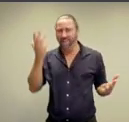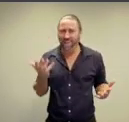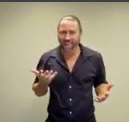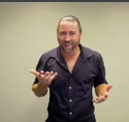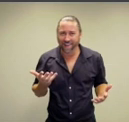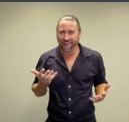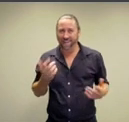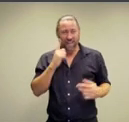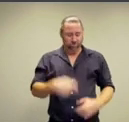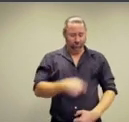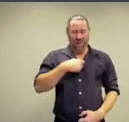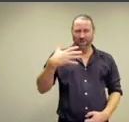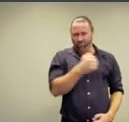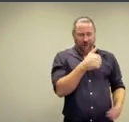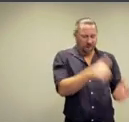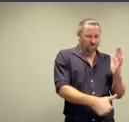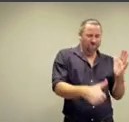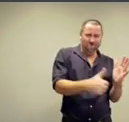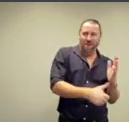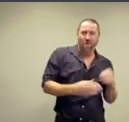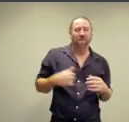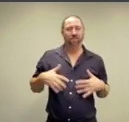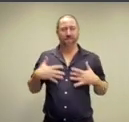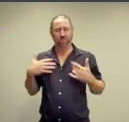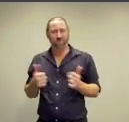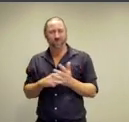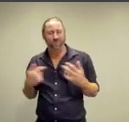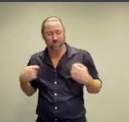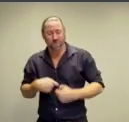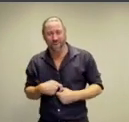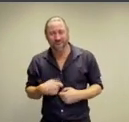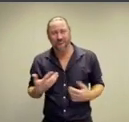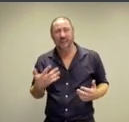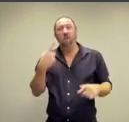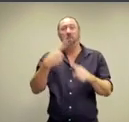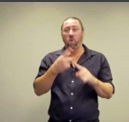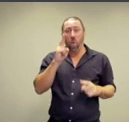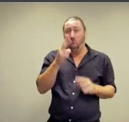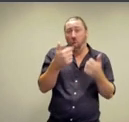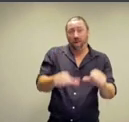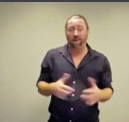So I think that's a wonderful contradiction of the jacket. I think lots of these contradictions